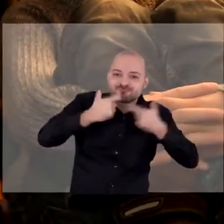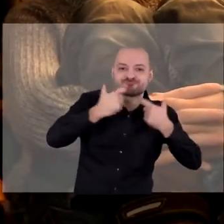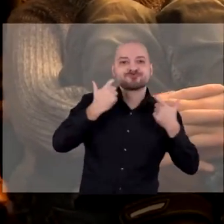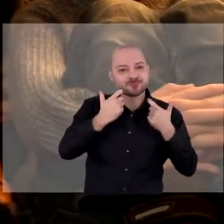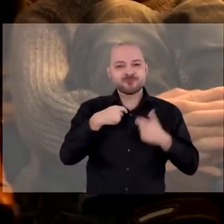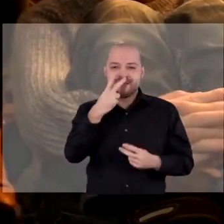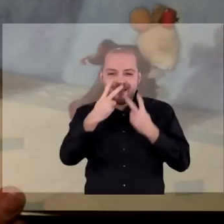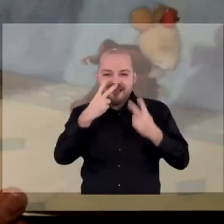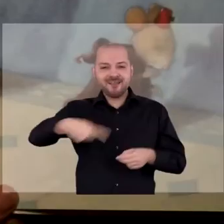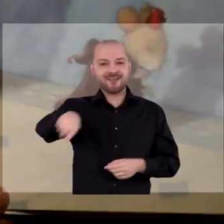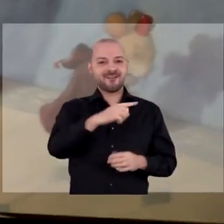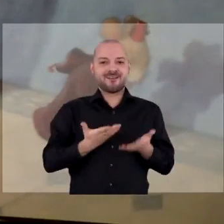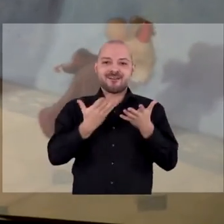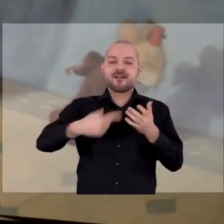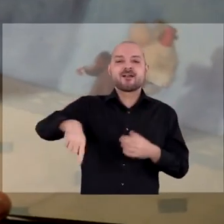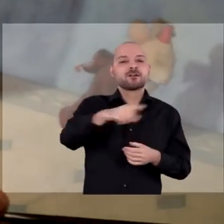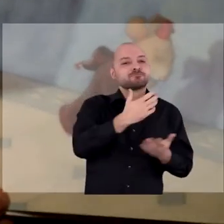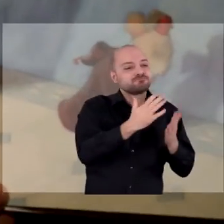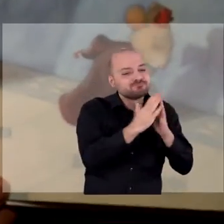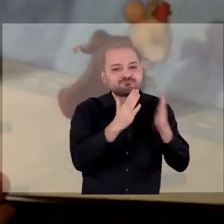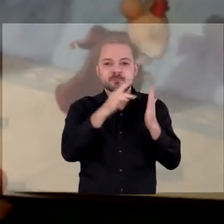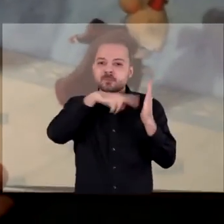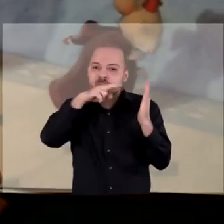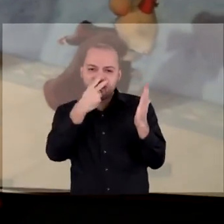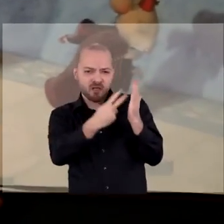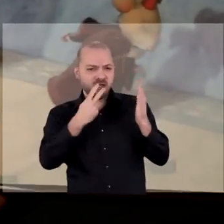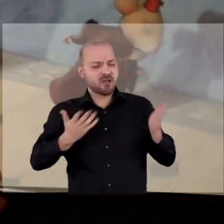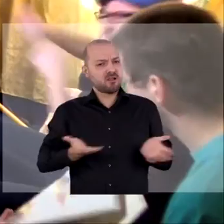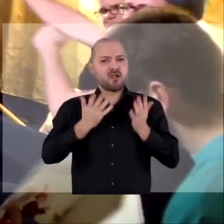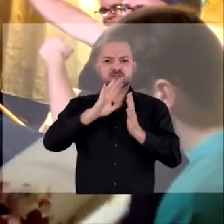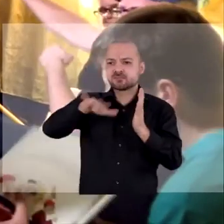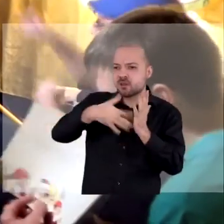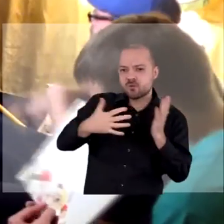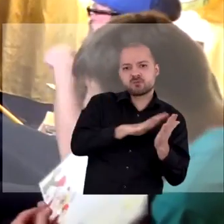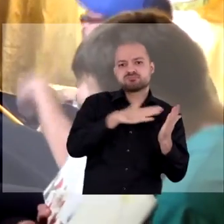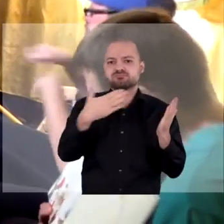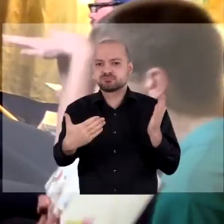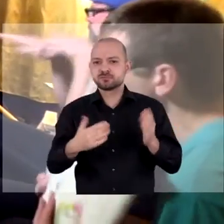because I have noticed that it makes it easier for the “sign linguists” to get the picture books’ message across.